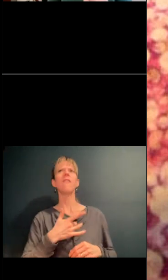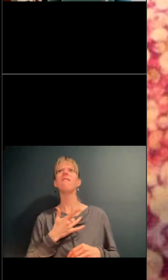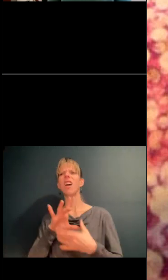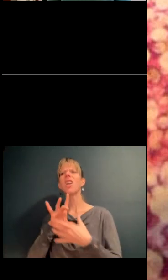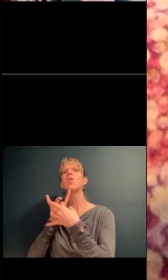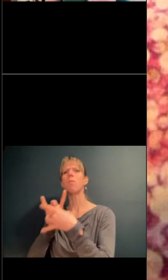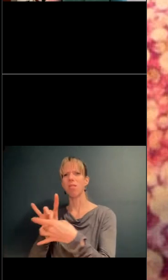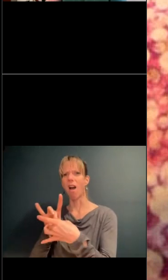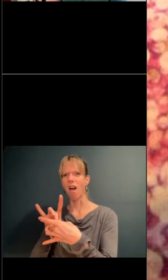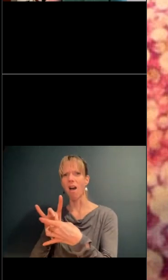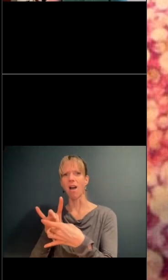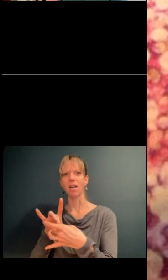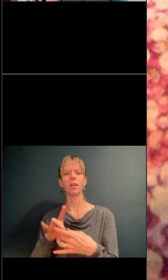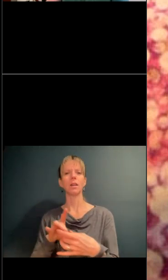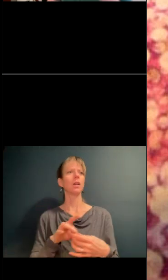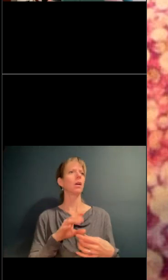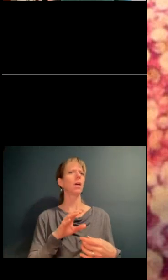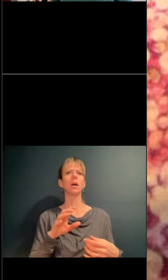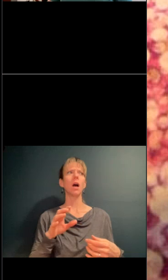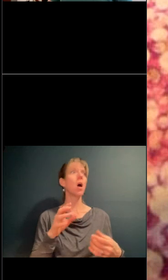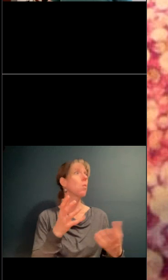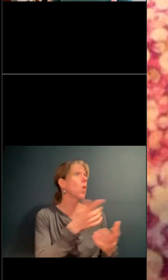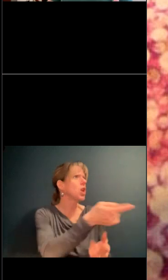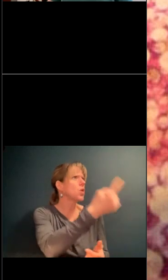acknowledged, and asked what you think. To have an influence.